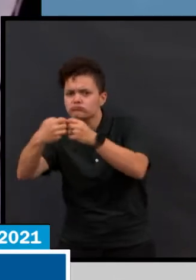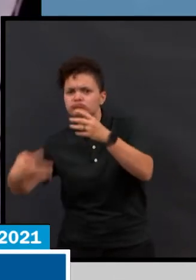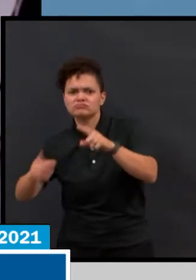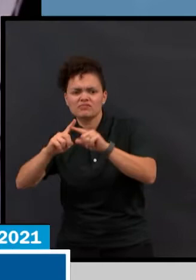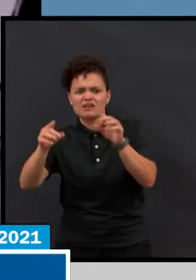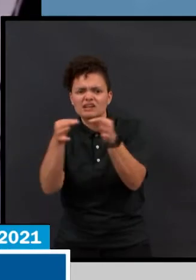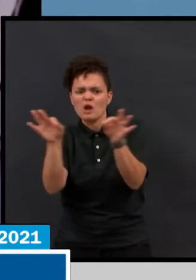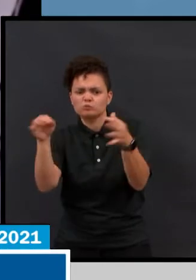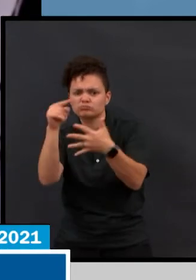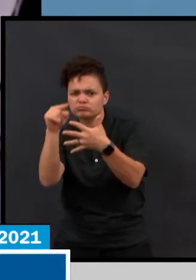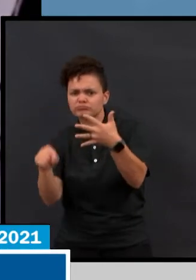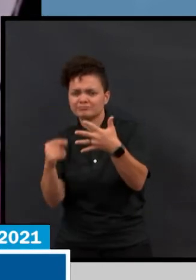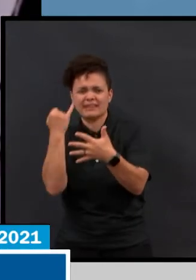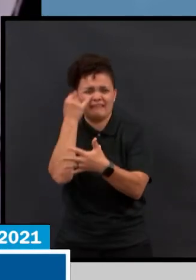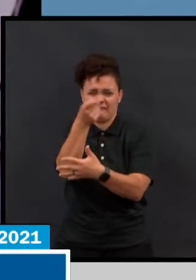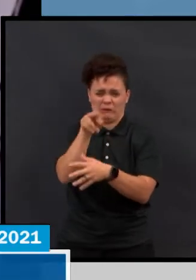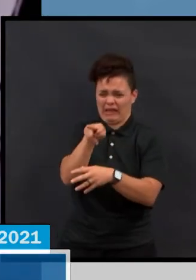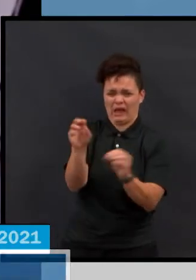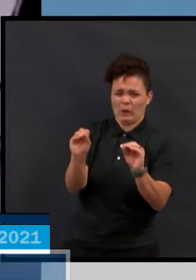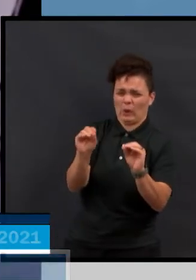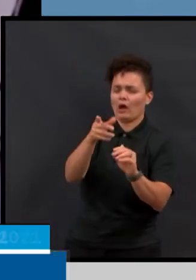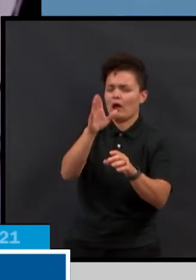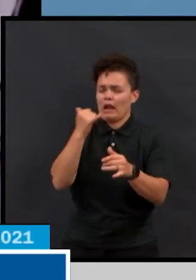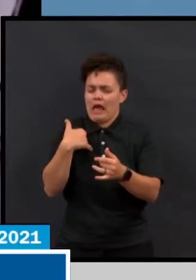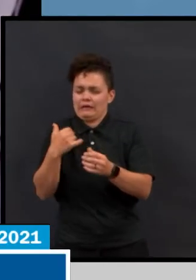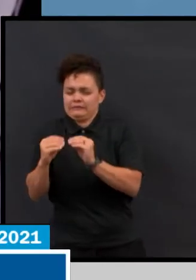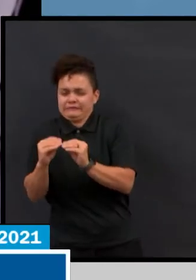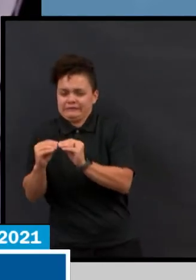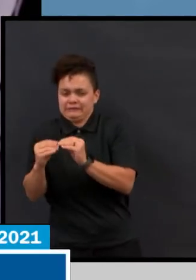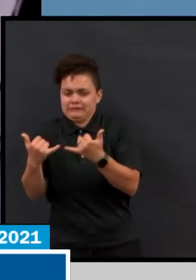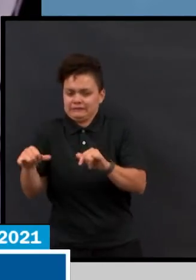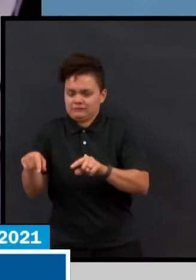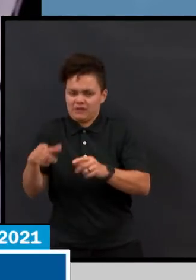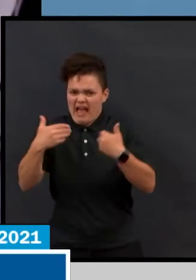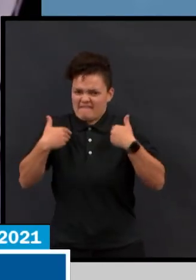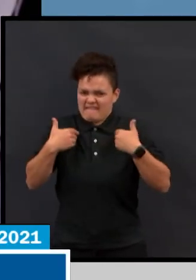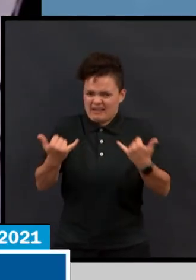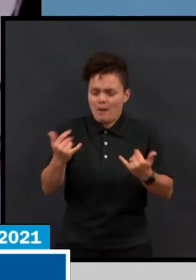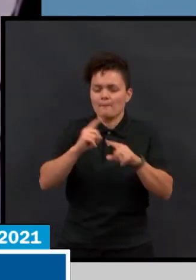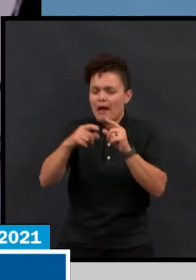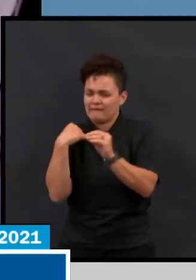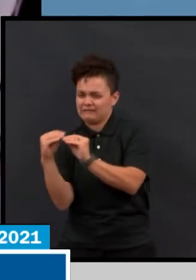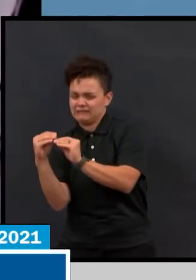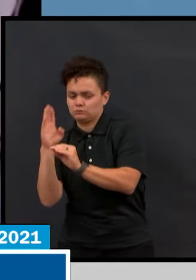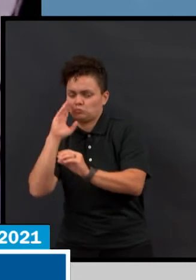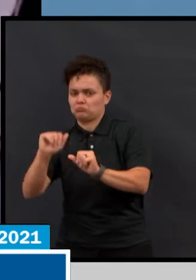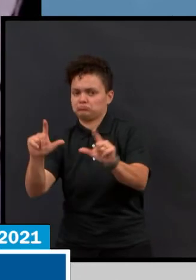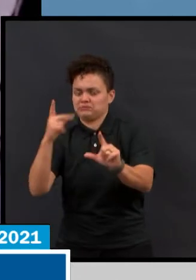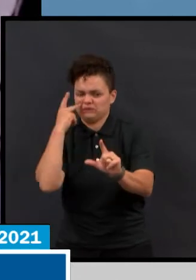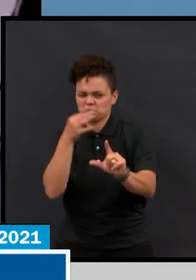make sure you know that that service is there and it is turned on once we click on the globe